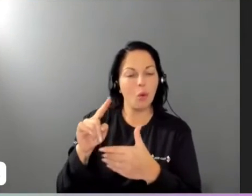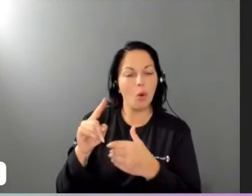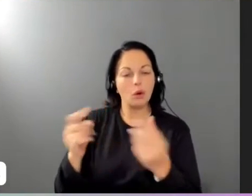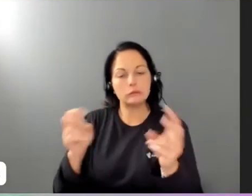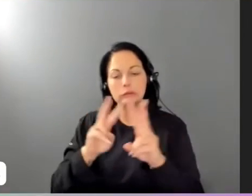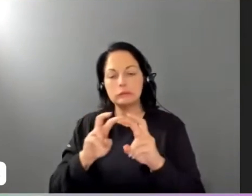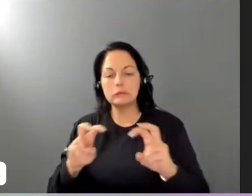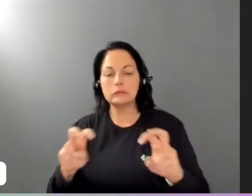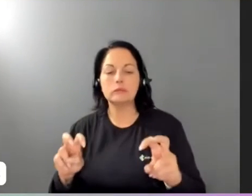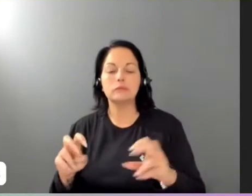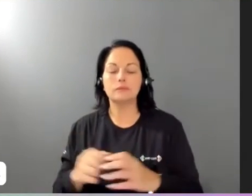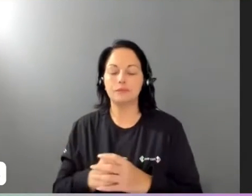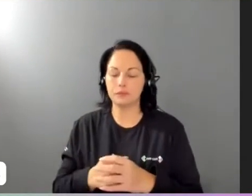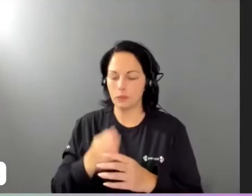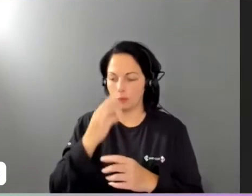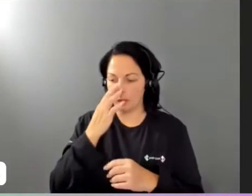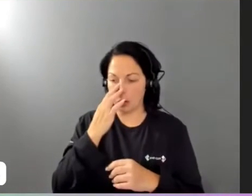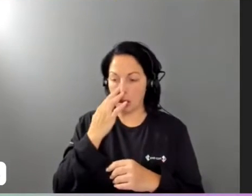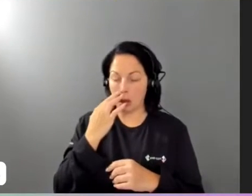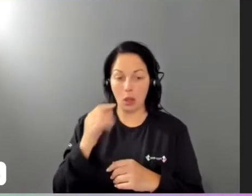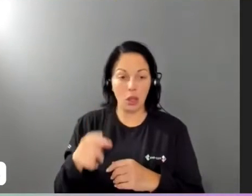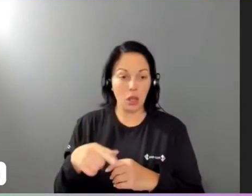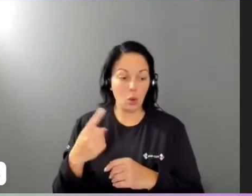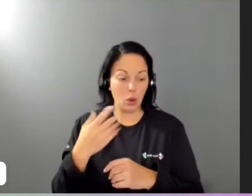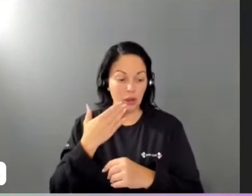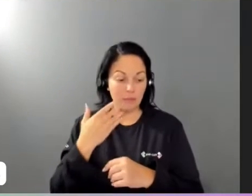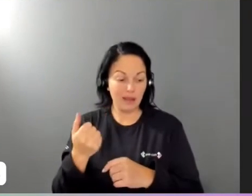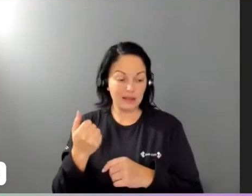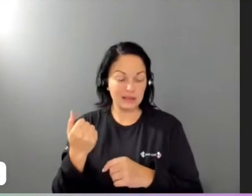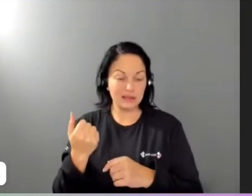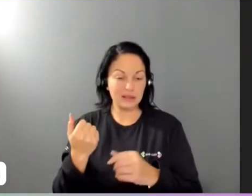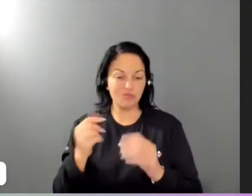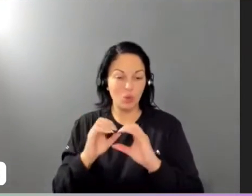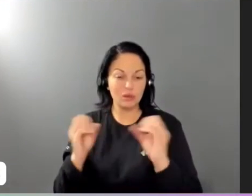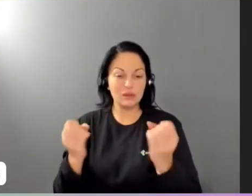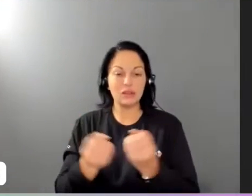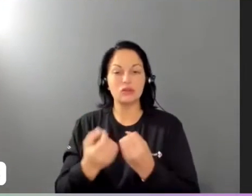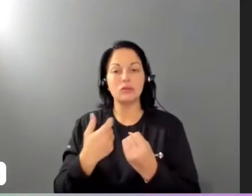to supporting accessibility and inclusion qmax so that could